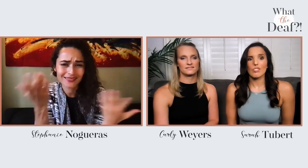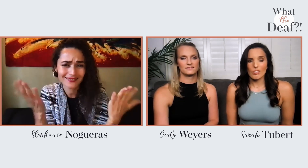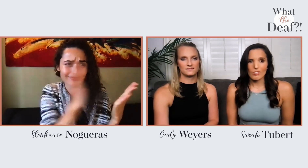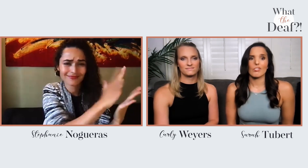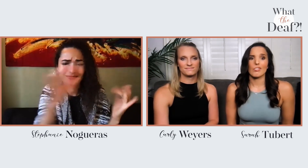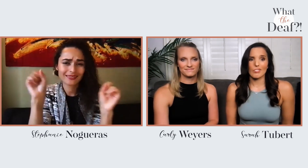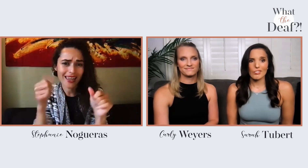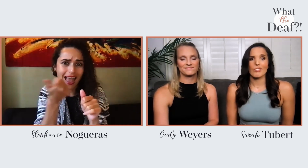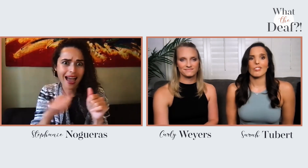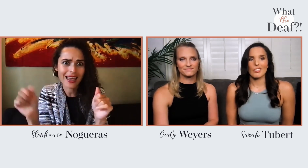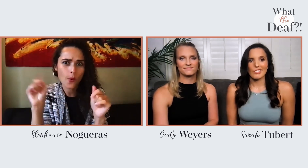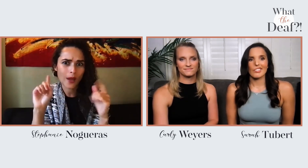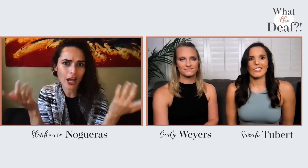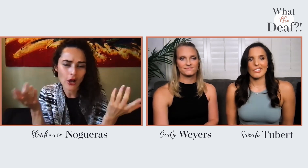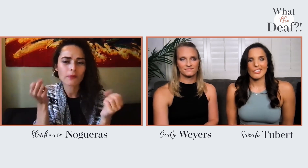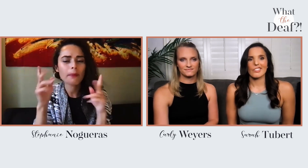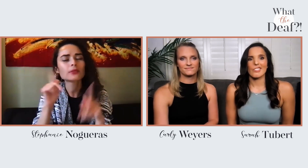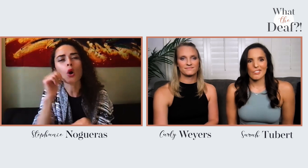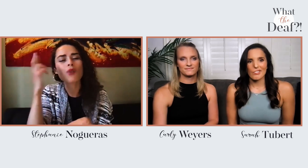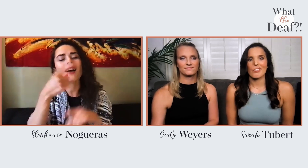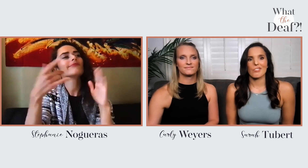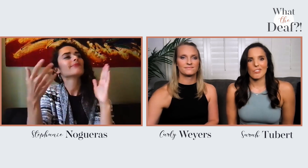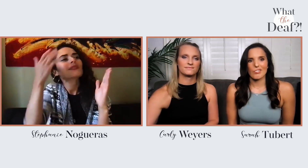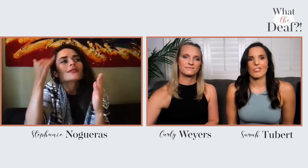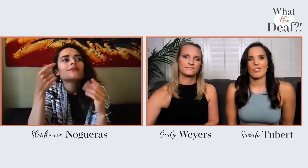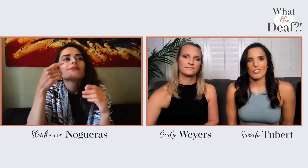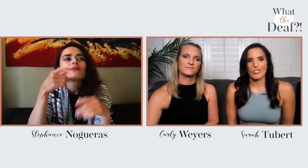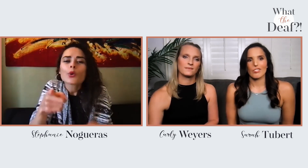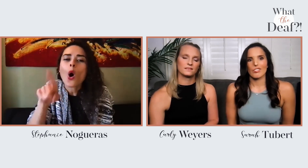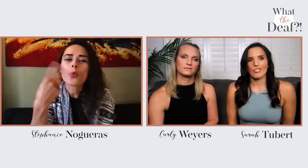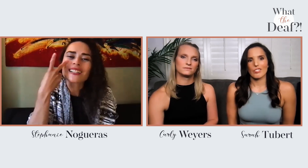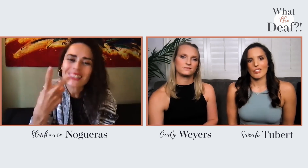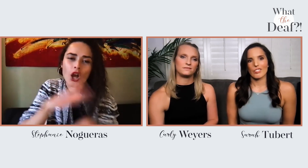There's so many different, beautiful complexions within that spectrum, and I don't think that people realize